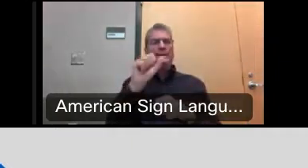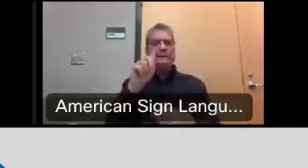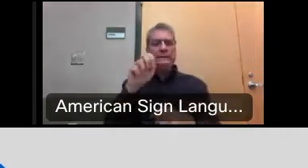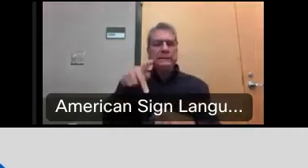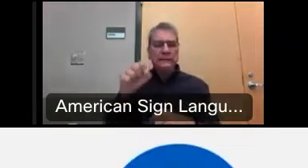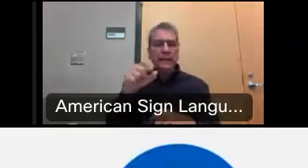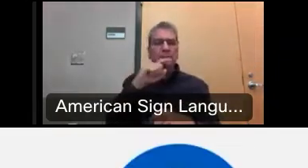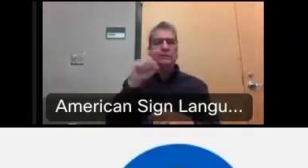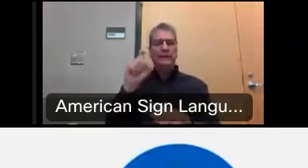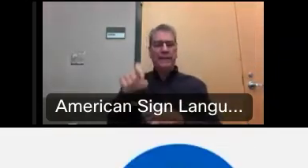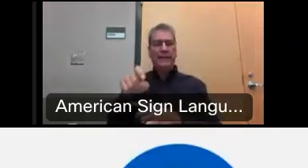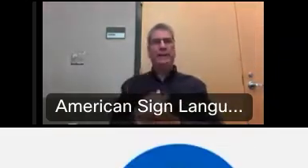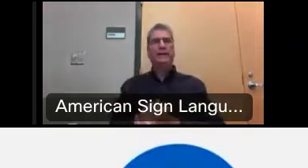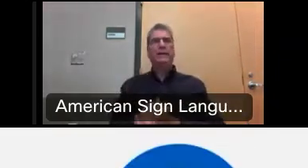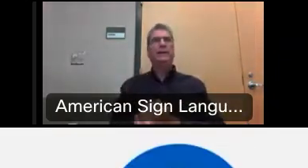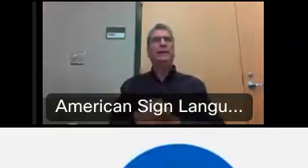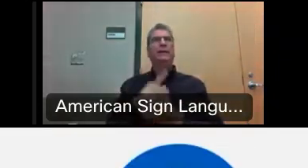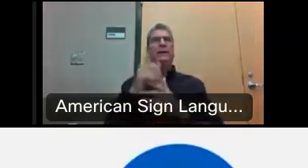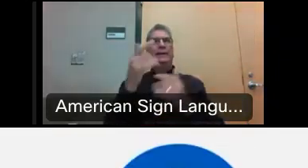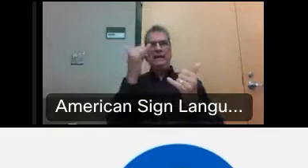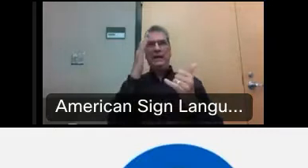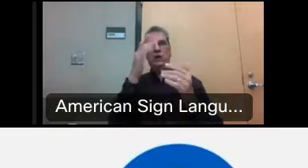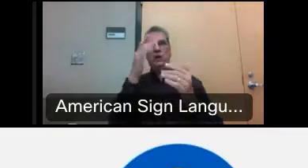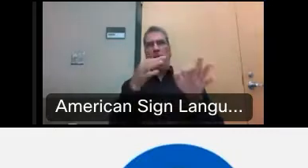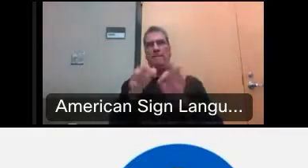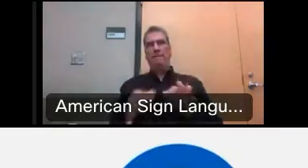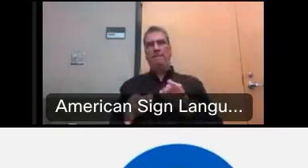what we'll be going through all these numbers move.